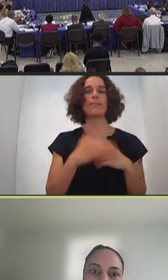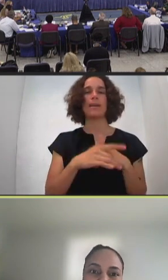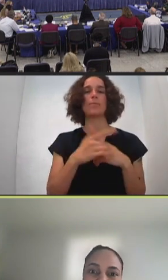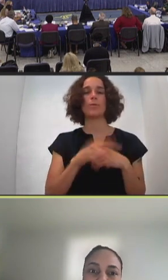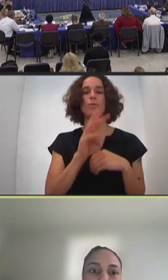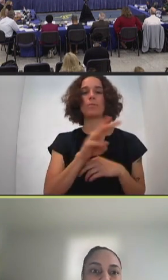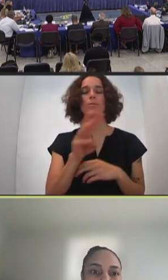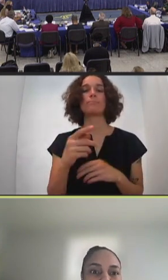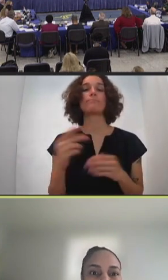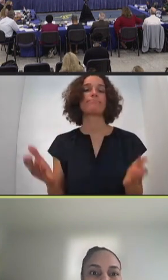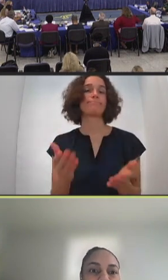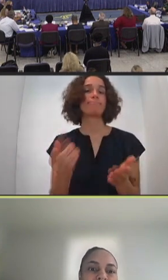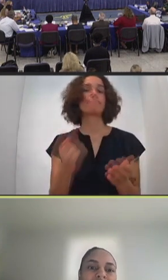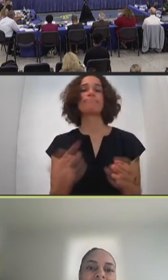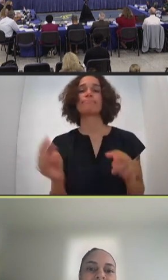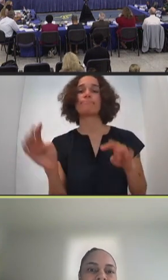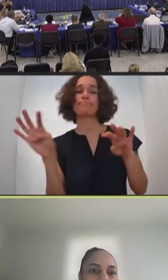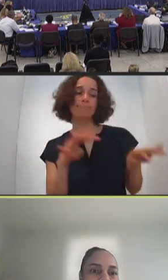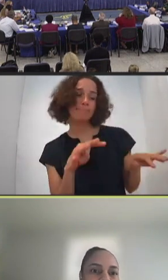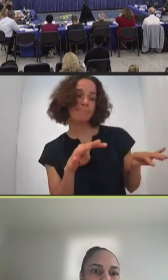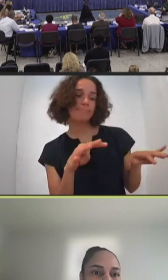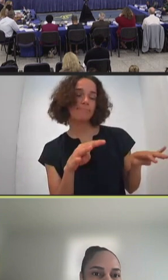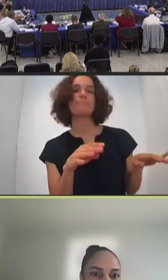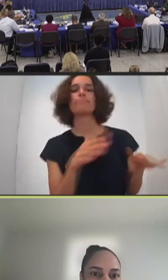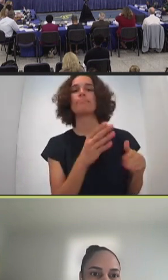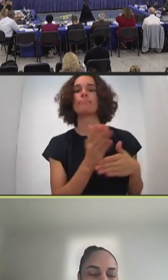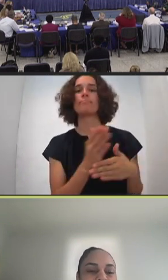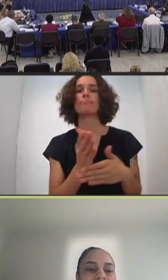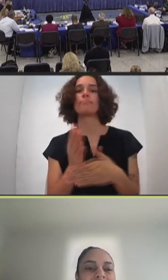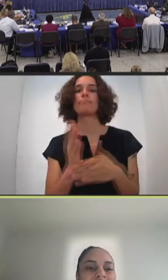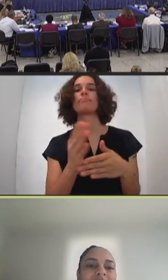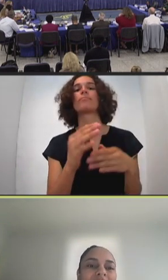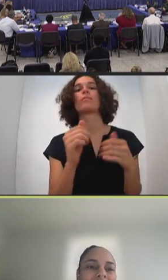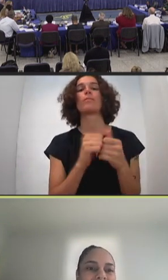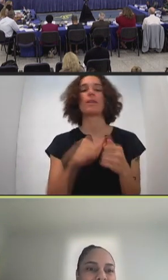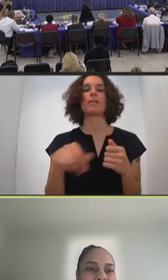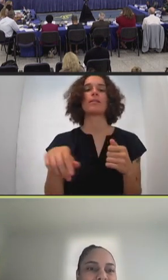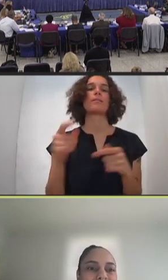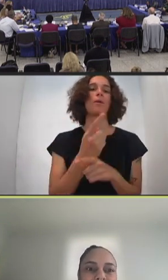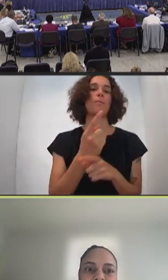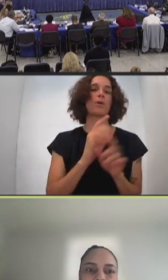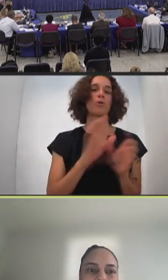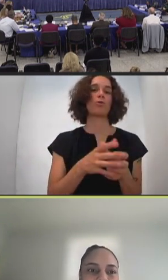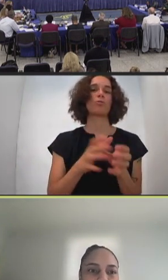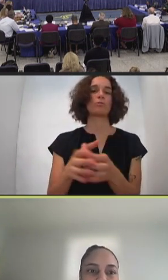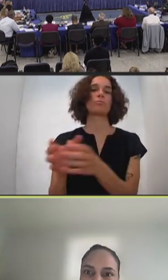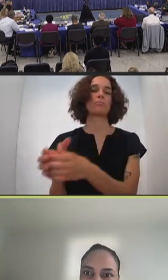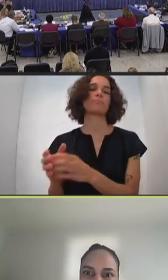them with the appropriate groups. And then the final slide -- so next week,